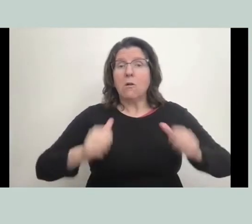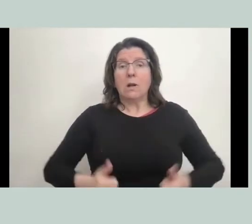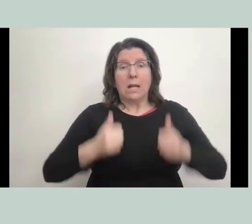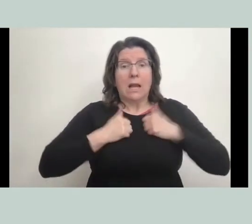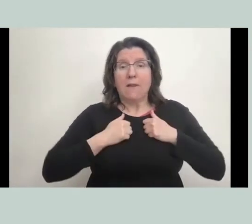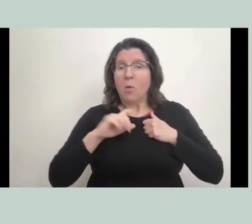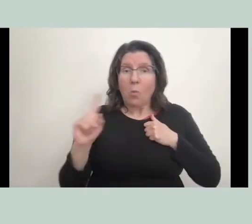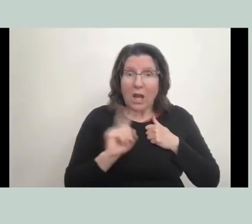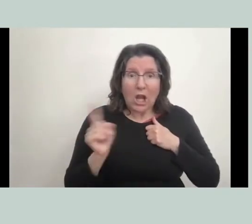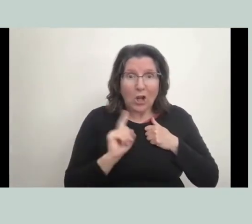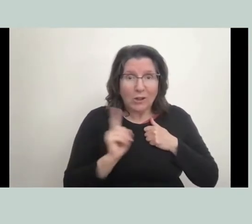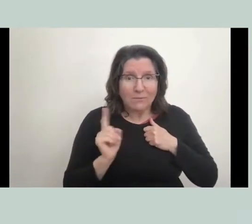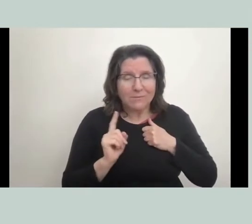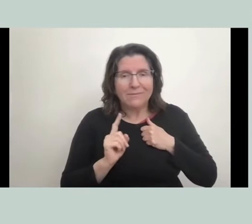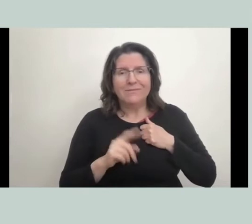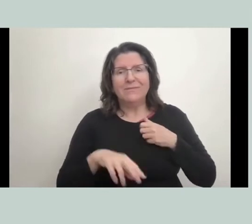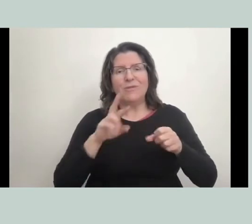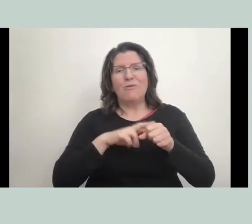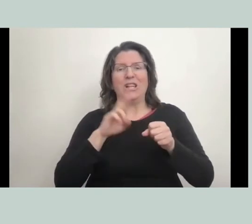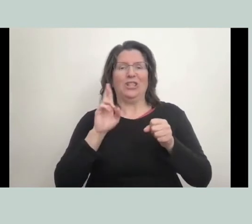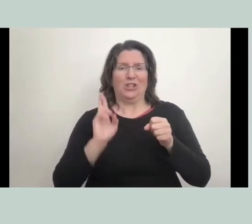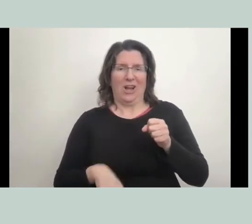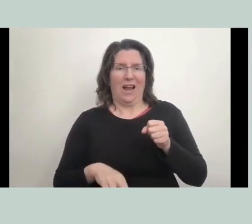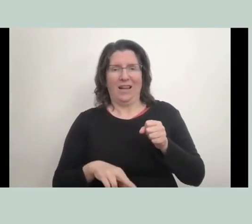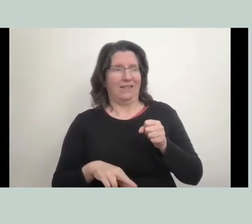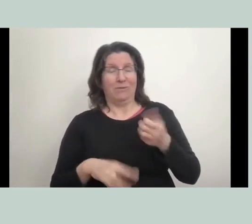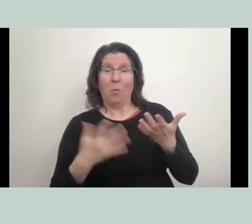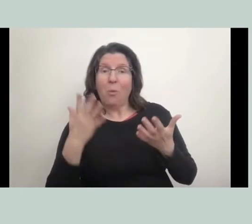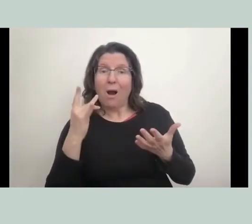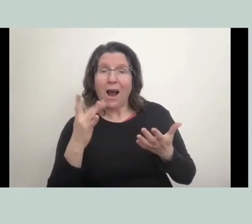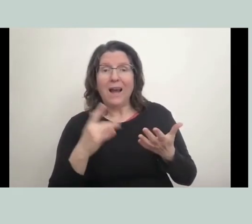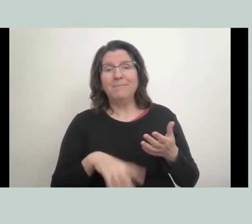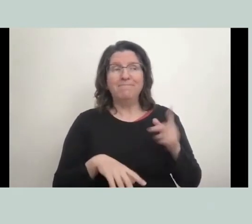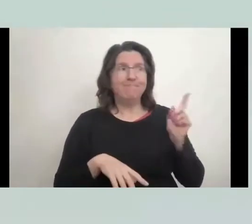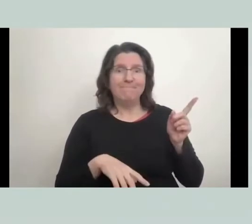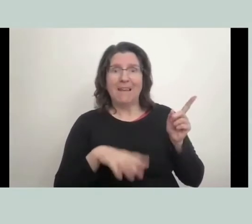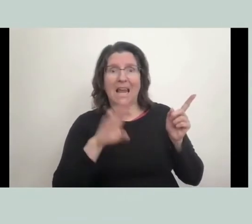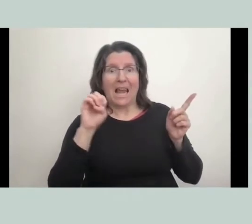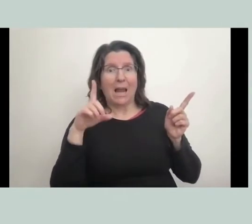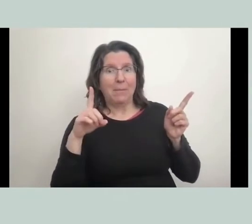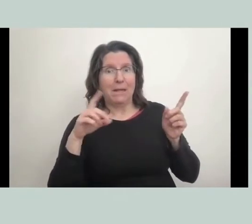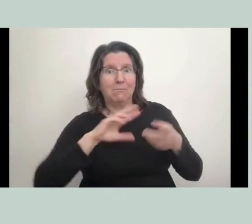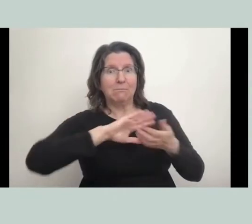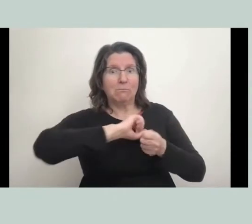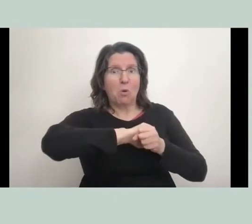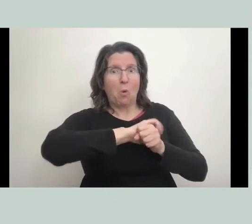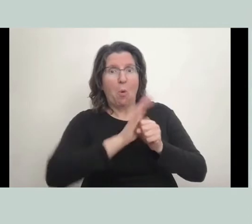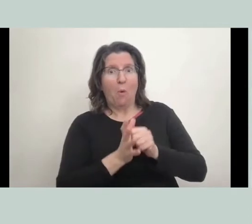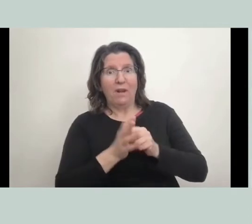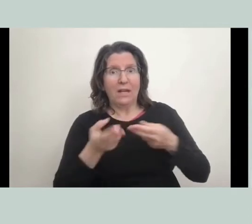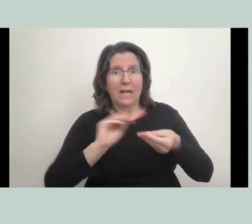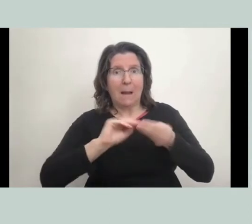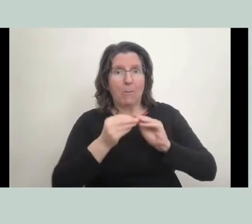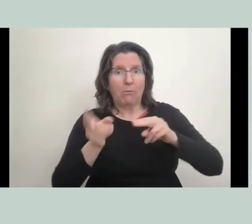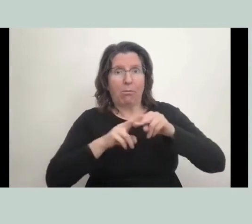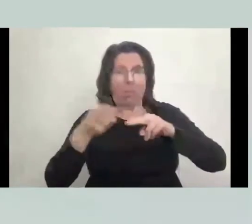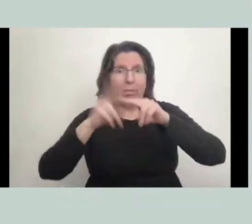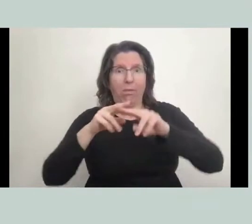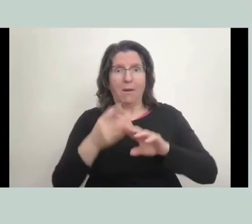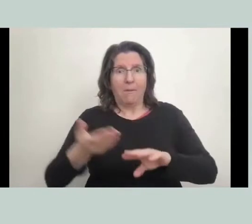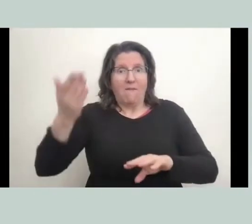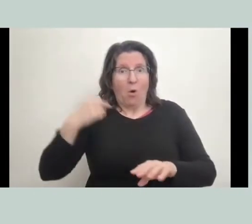As I prepare this lecture I'm still in Regina. Edmonton's COVID-19 numbers are spiking right now.